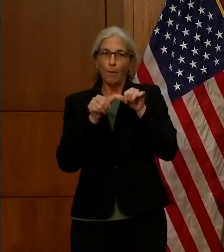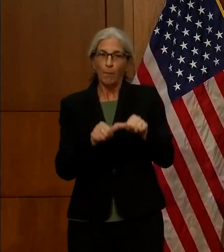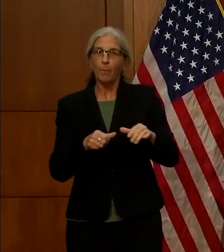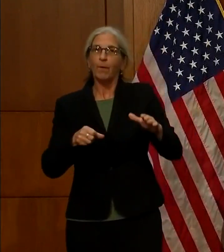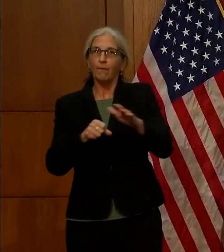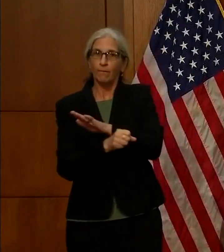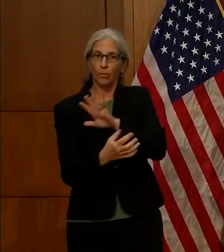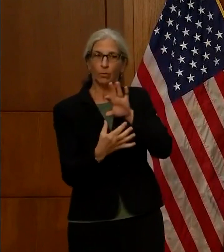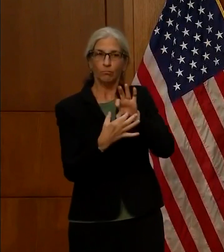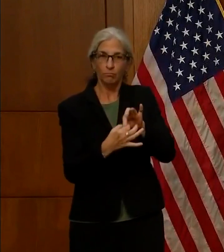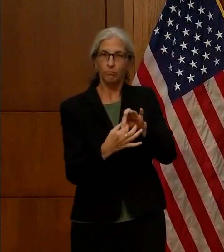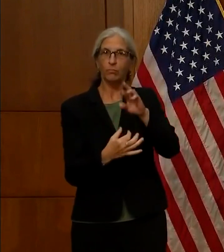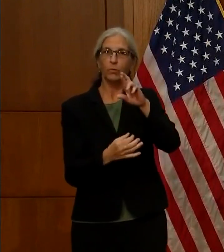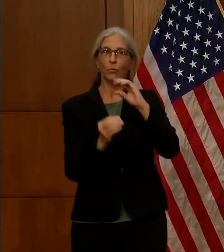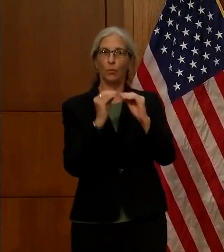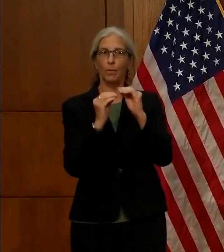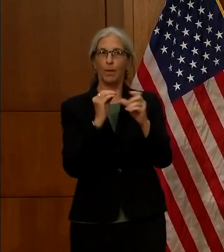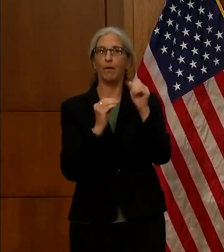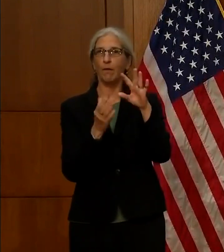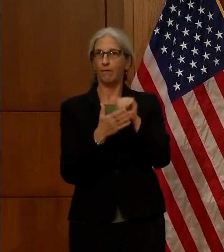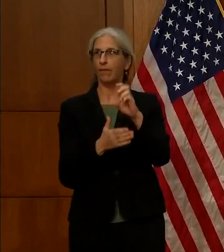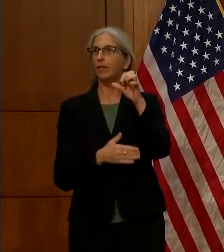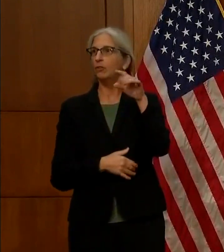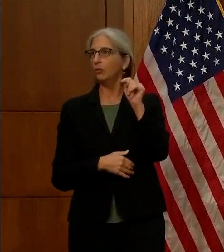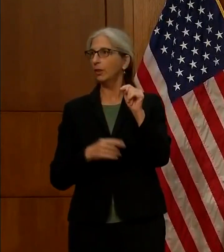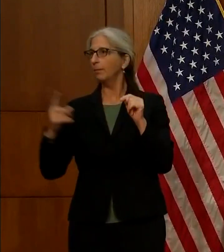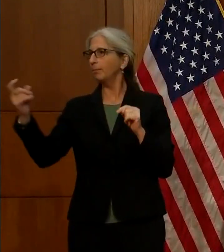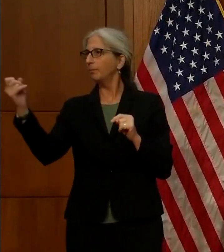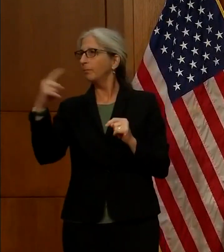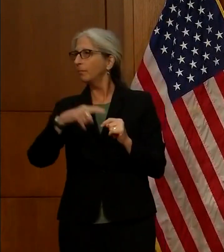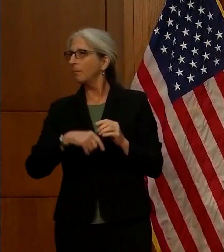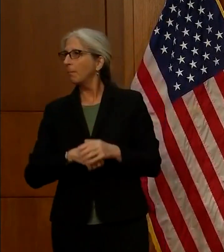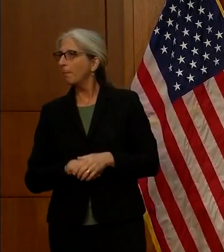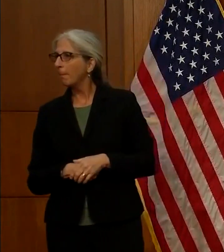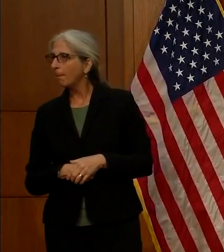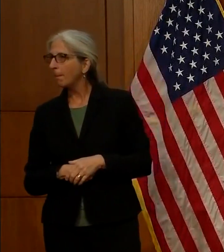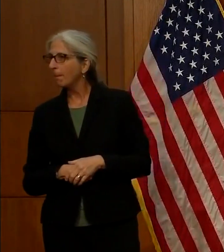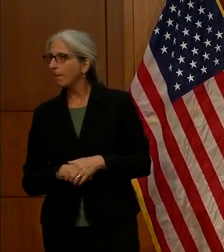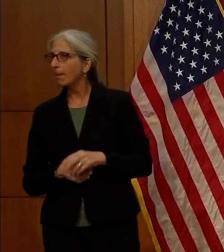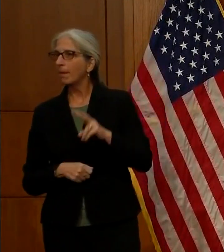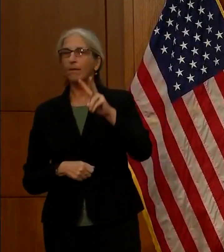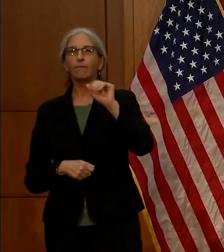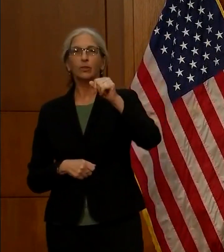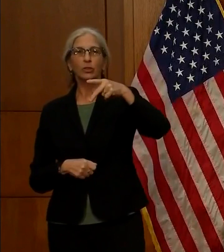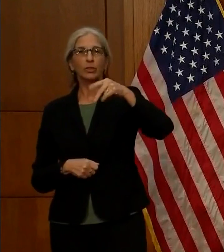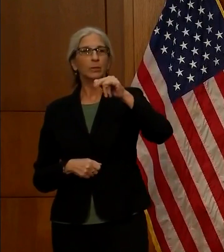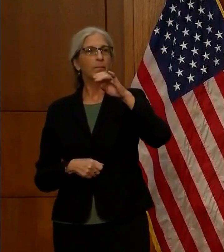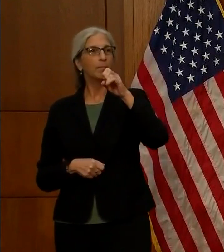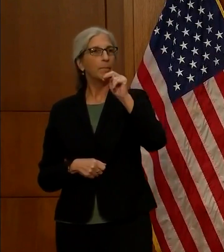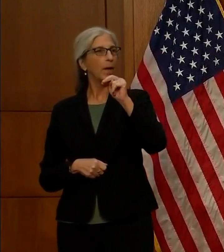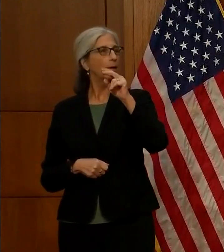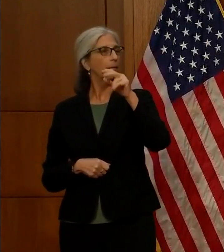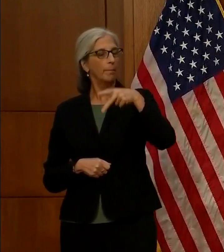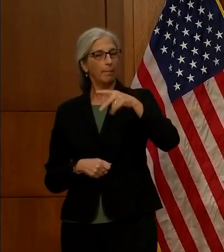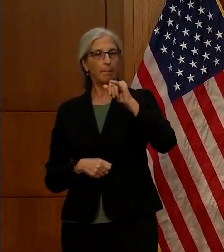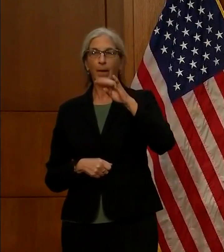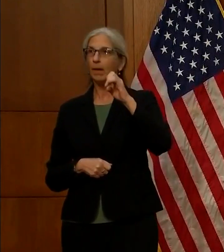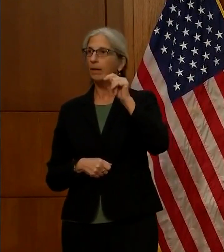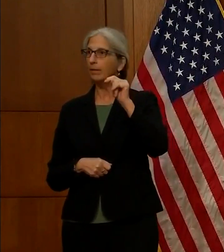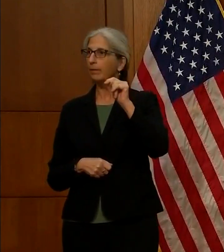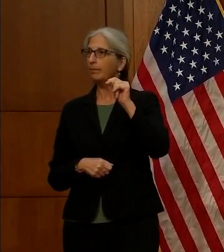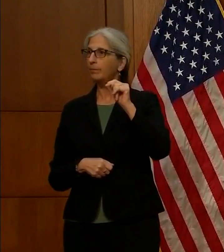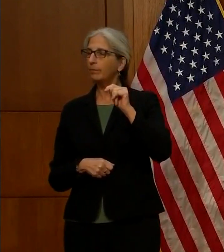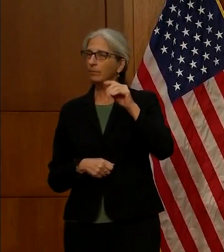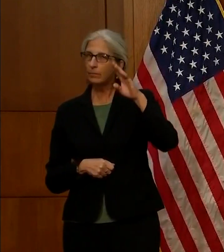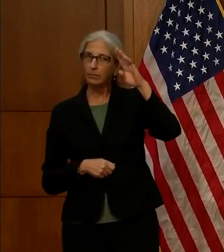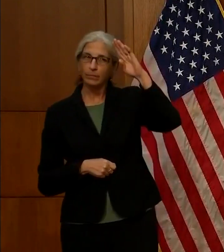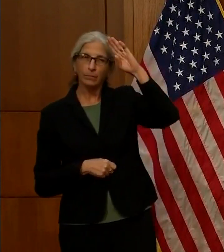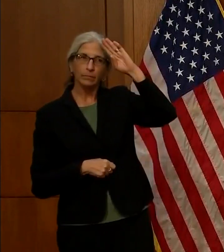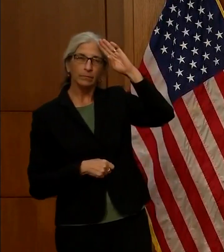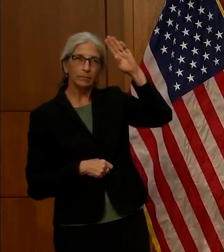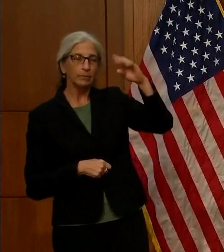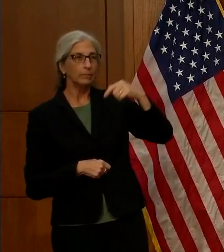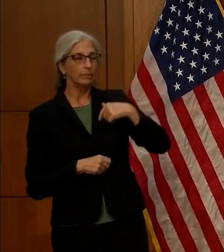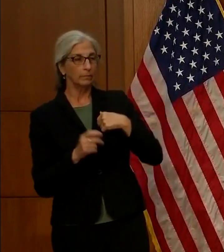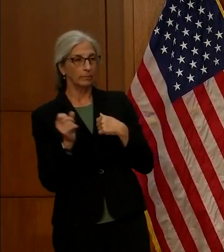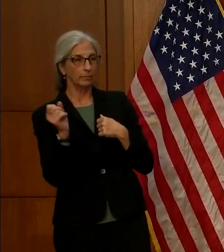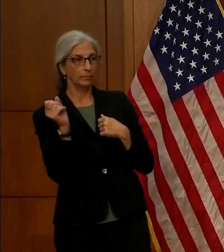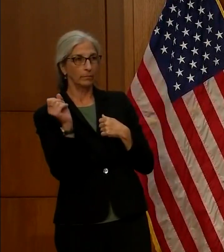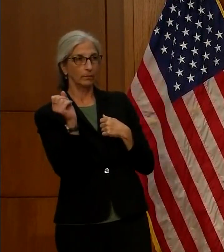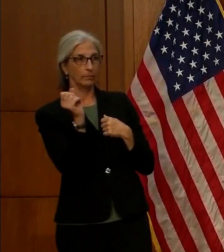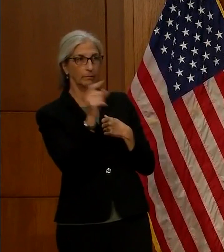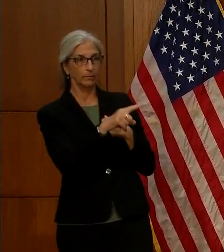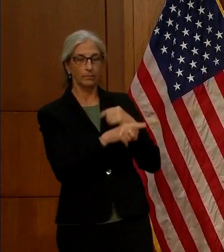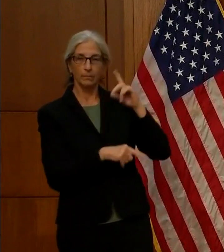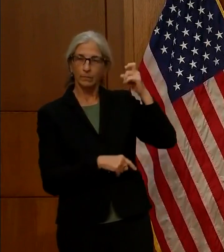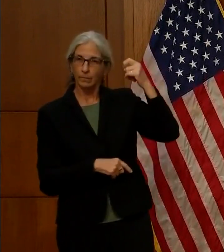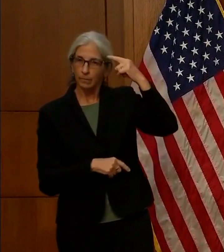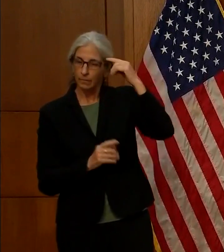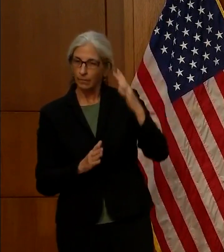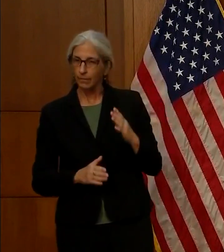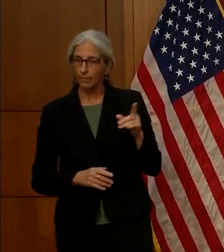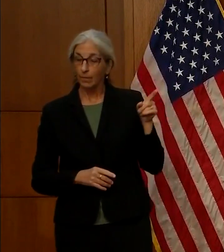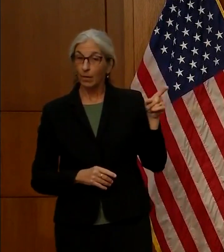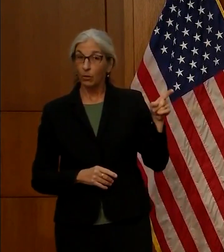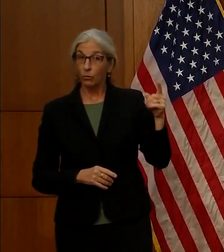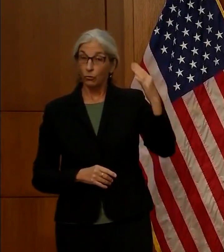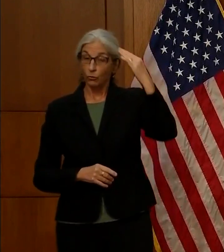PERMANENT- FORMER PAIR. OF THE